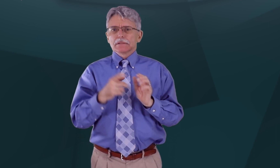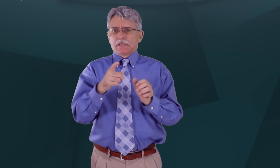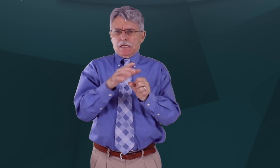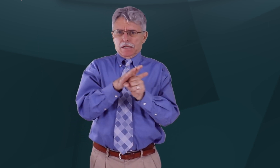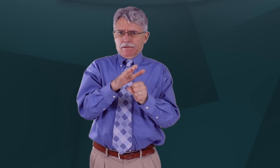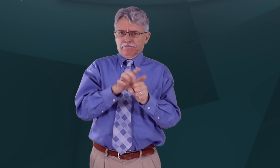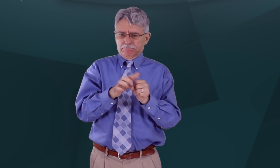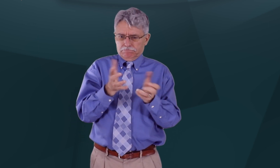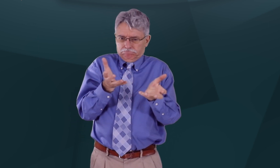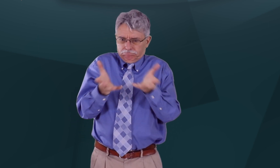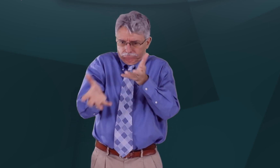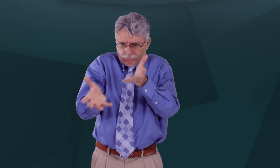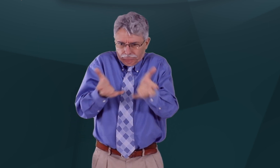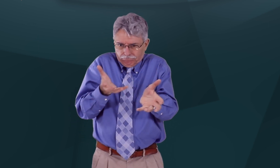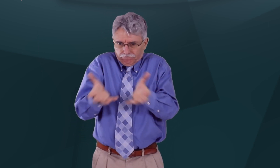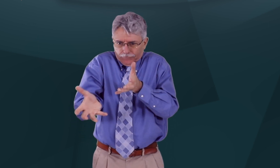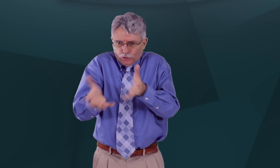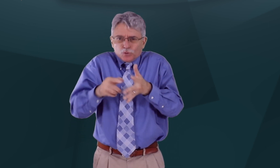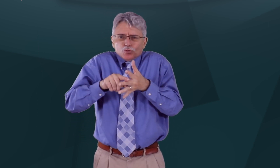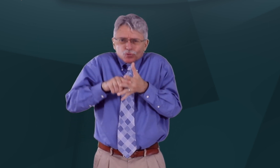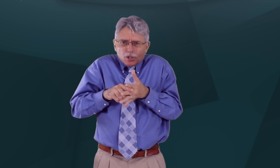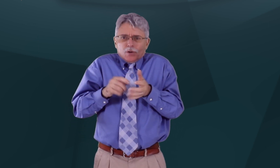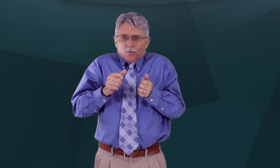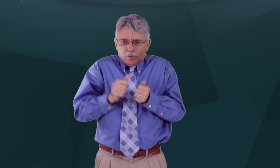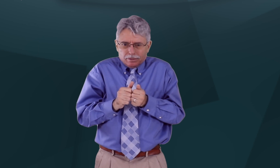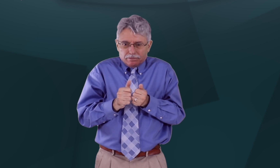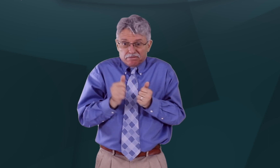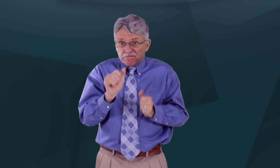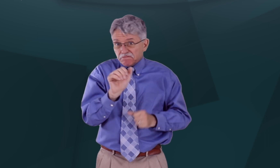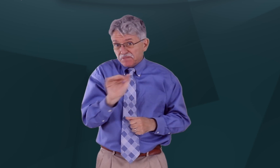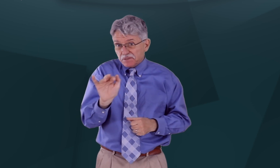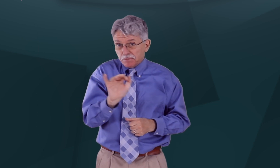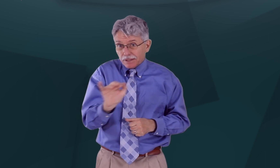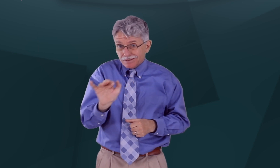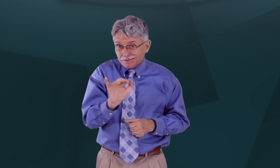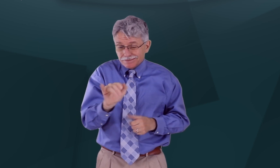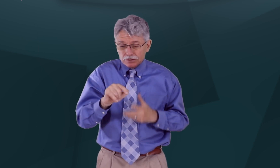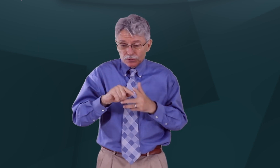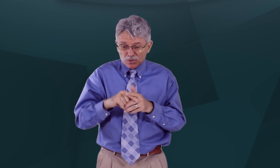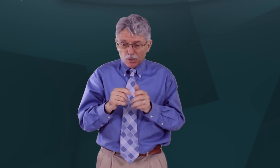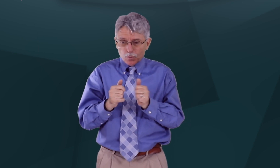but it means you've got to have enough language to be able to start -- maybe just start with fingerspelling.